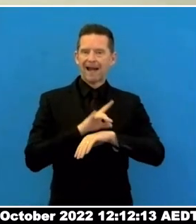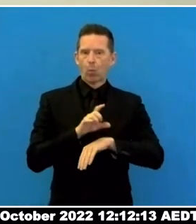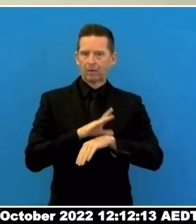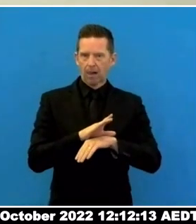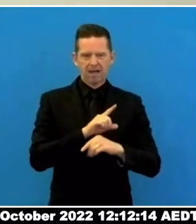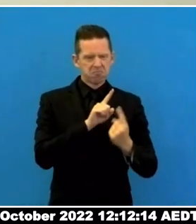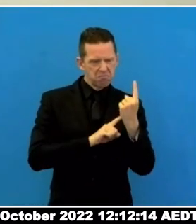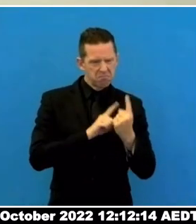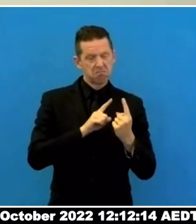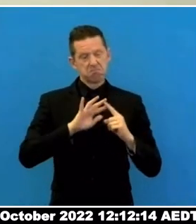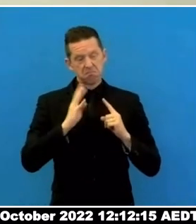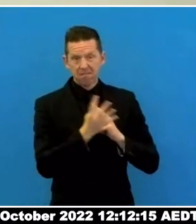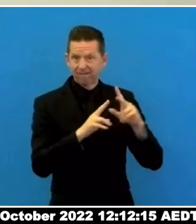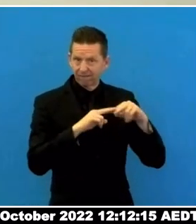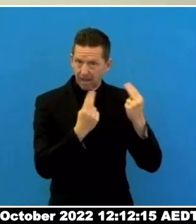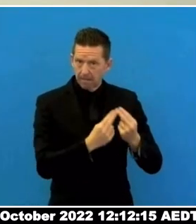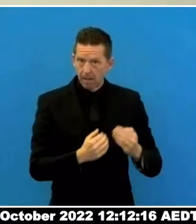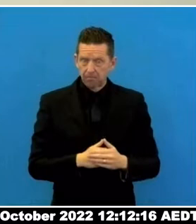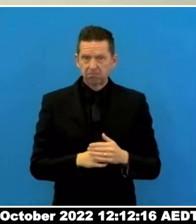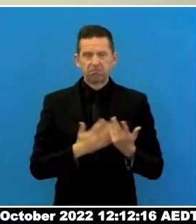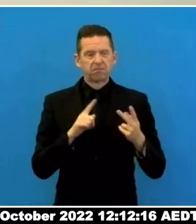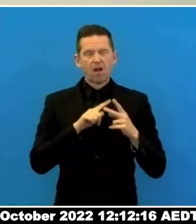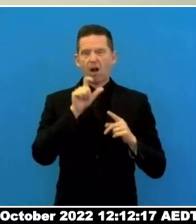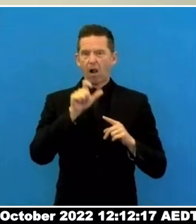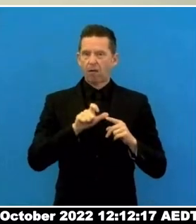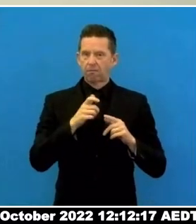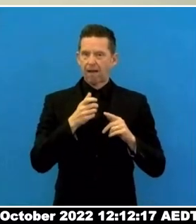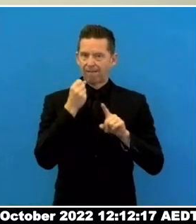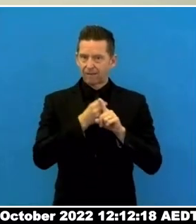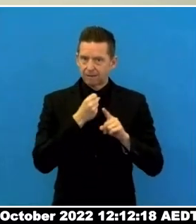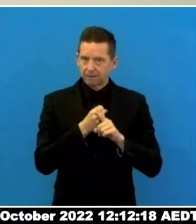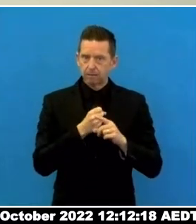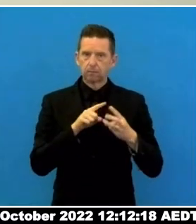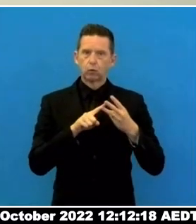group and family levels; client advocacy and community based psycho education;